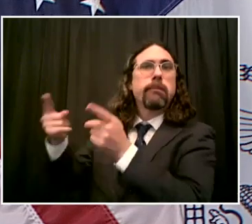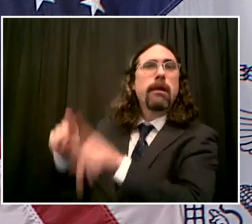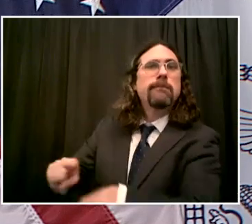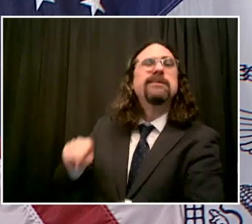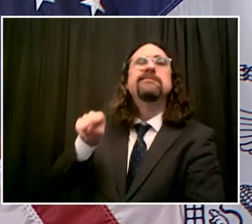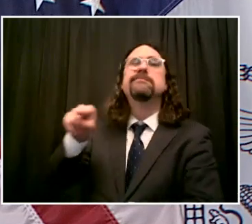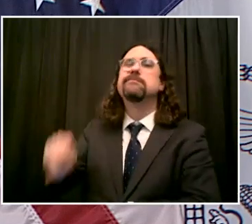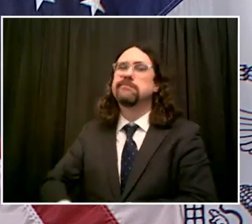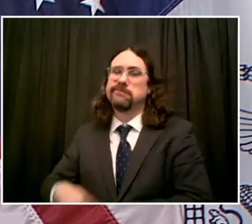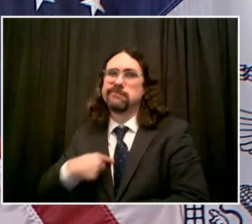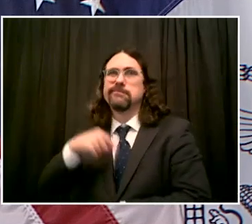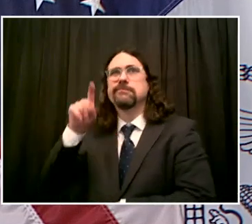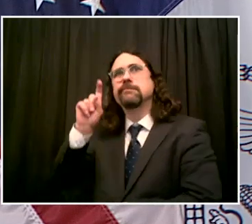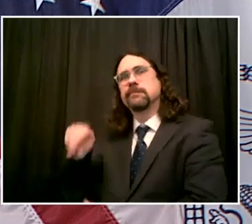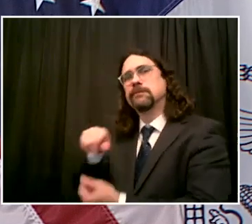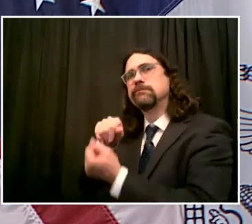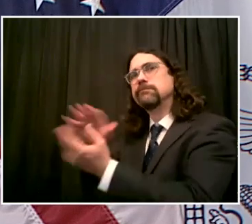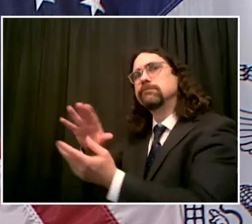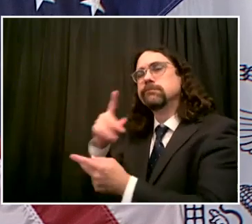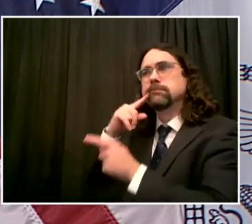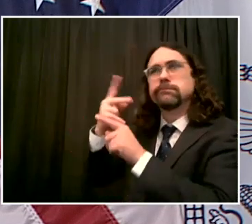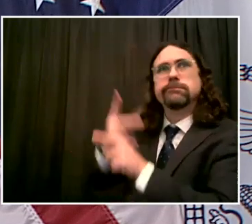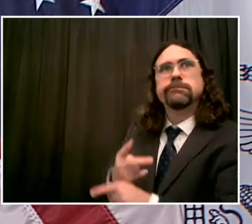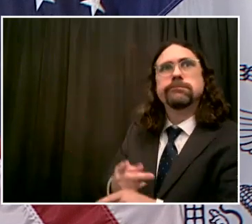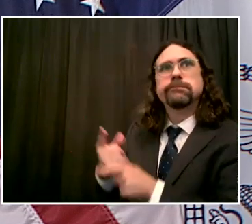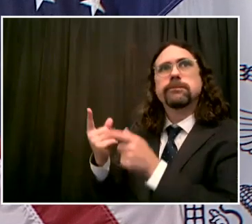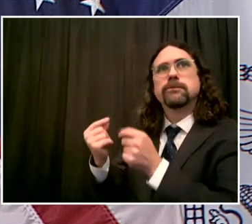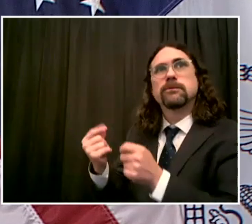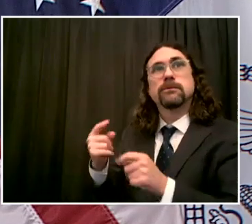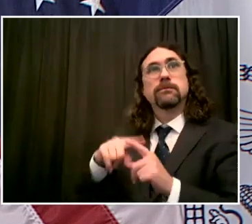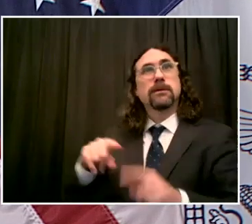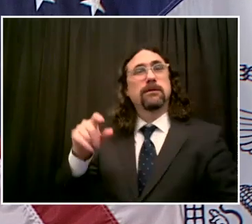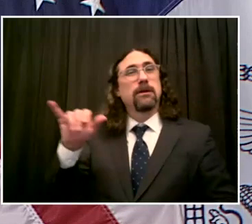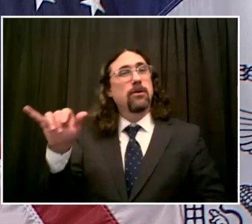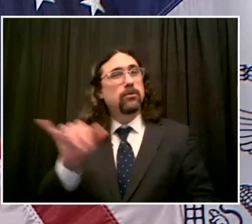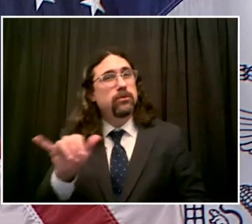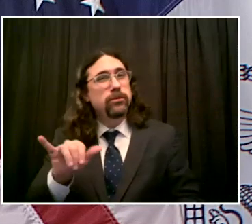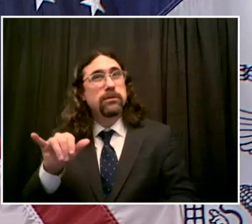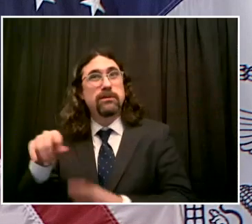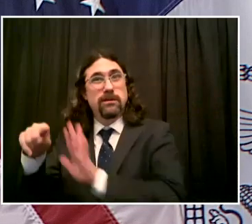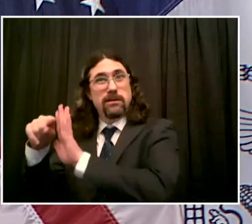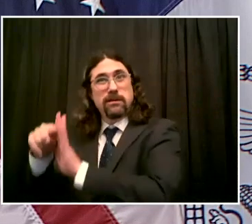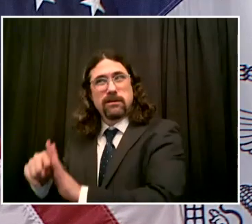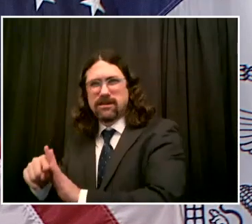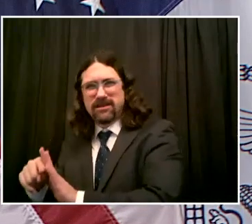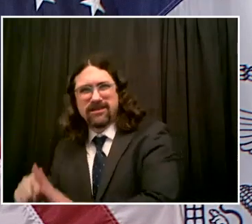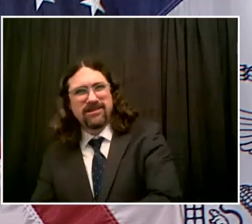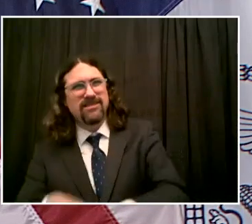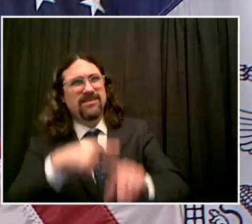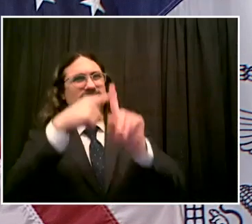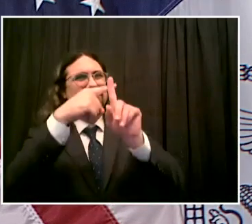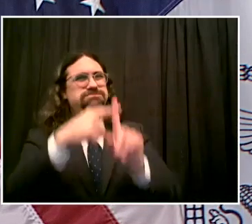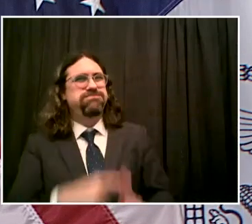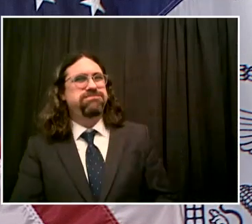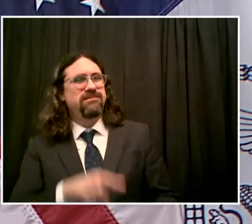I WOULD SAY DO NOT JUST LOOK AT THE CONSTANT DIET WE ARE FED OF